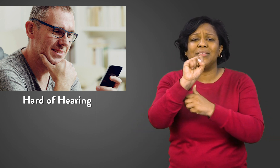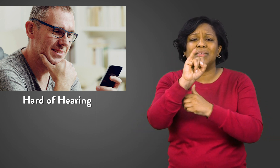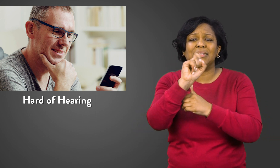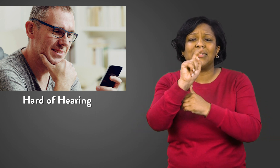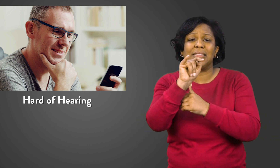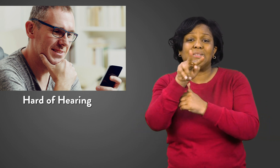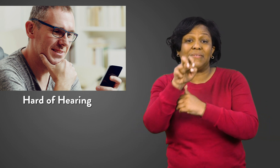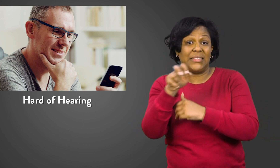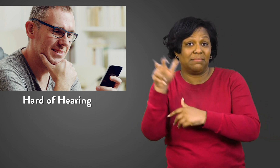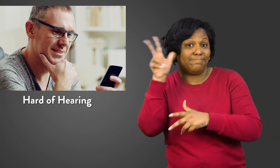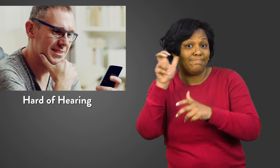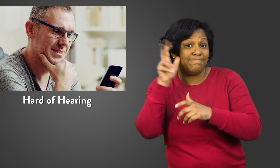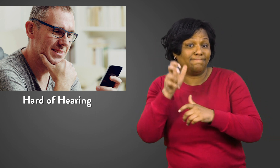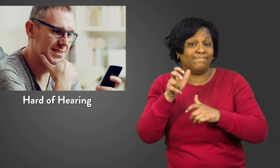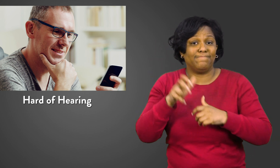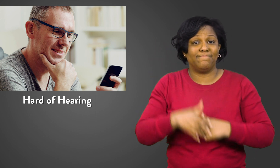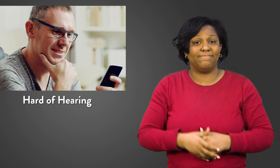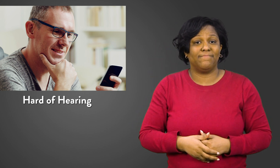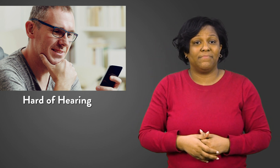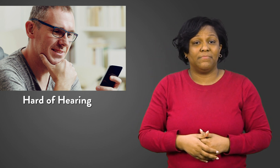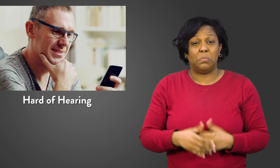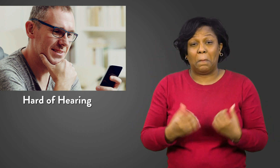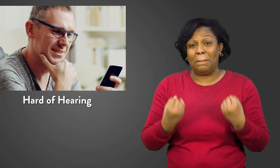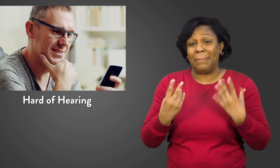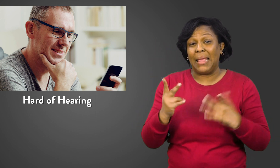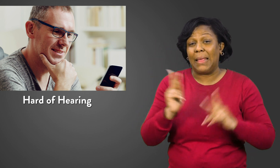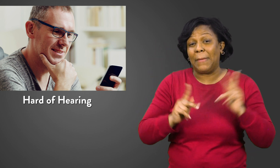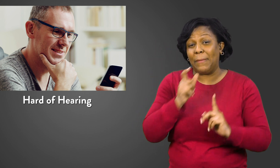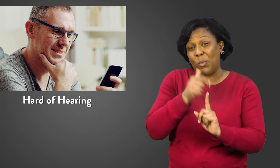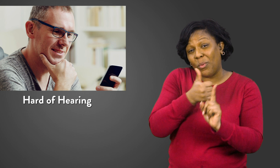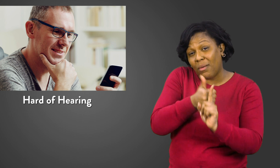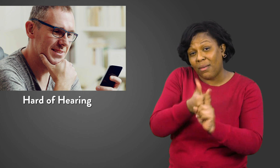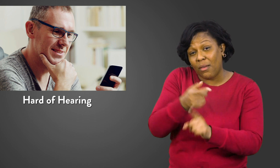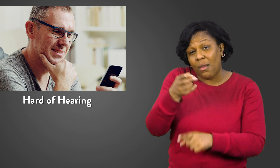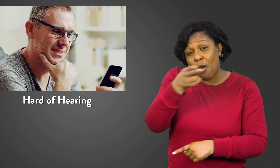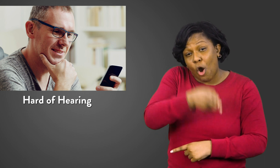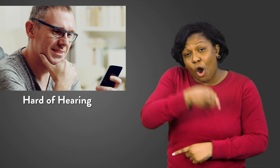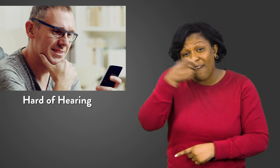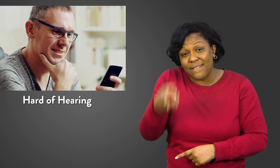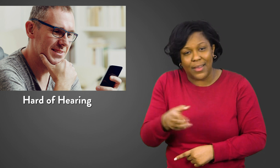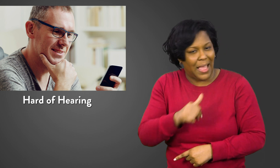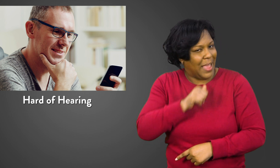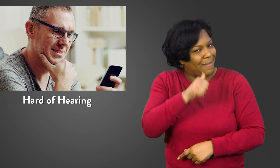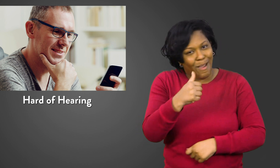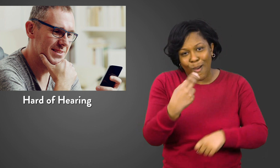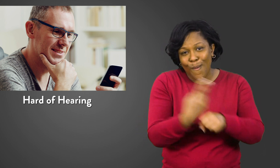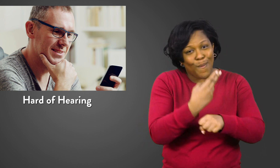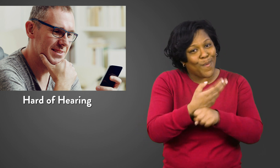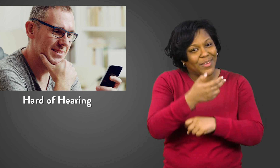Many people who are hard of hearing do not use sign language;